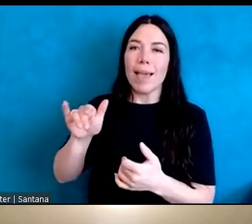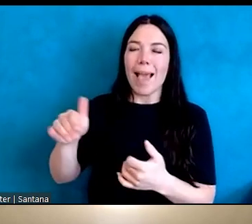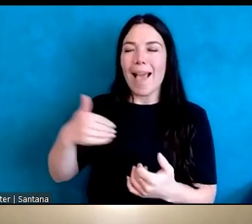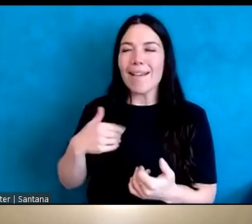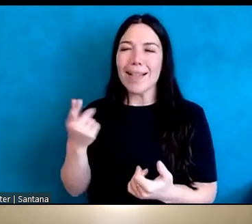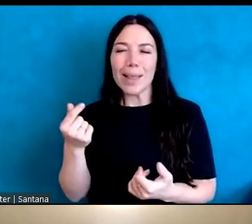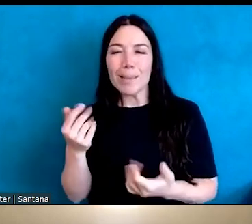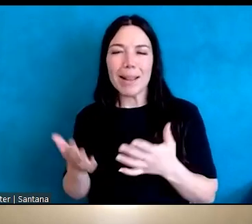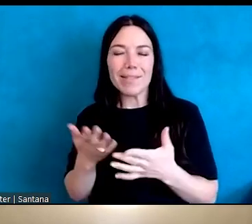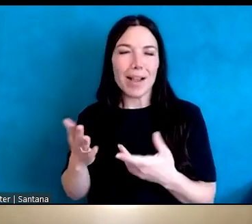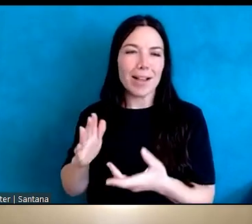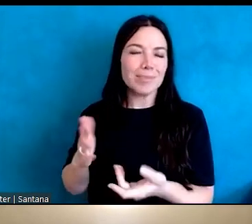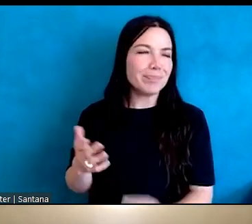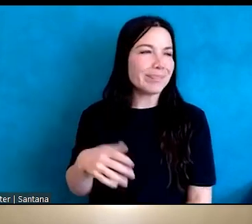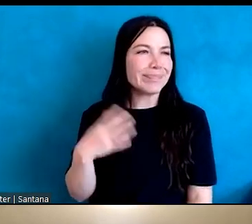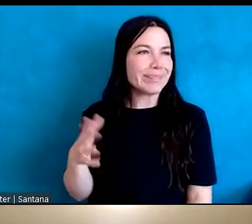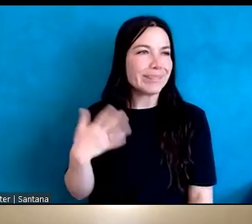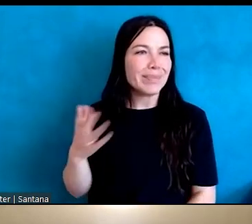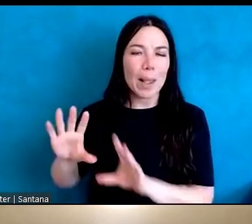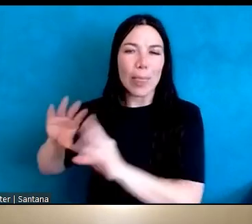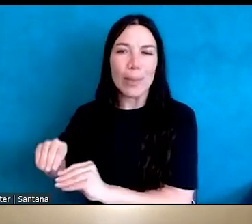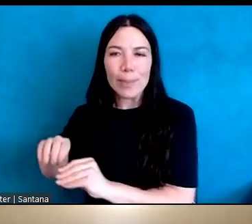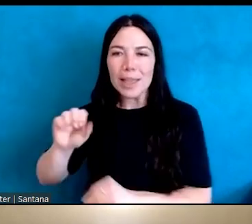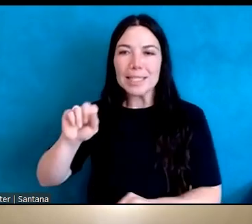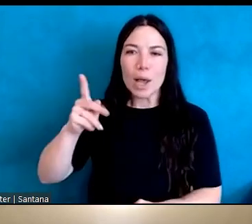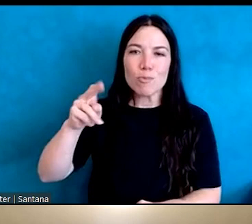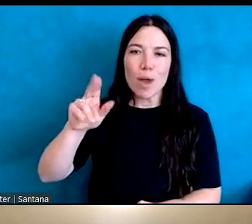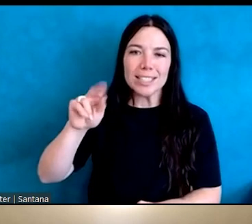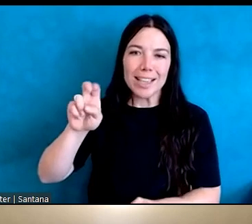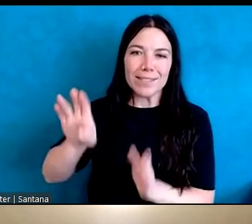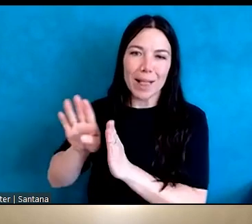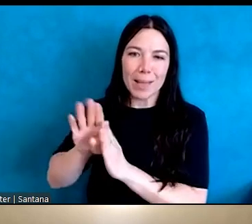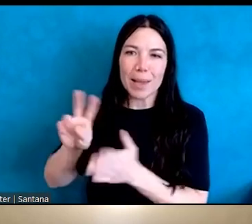of development where they can be negatively-related to subsequent vocabulary development.